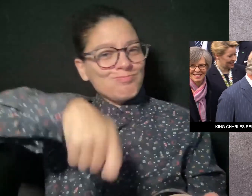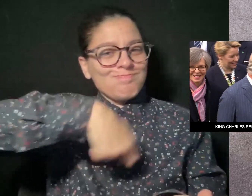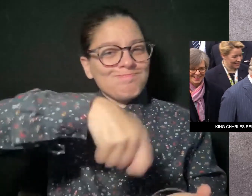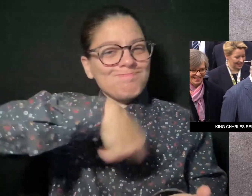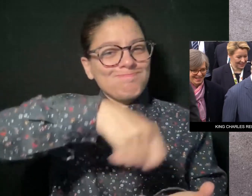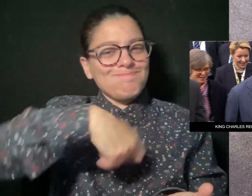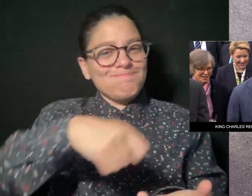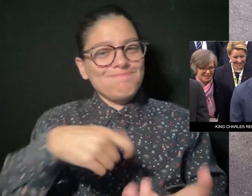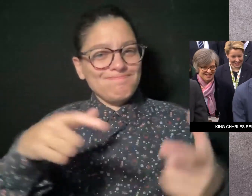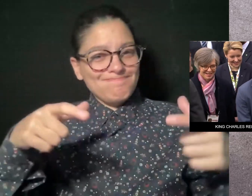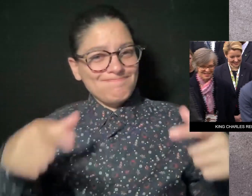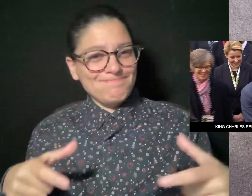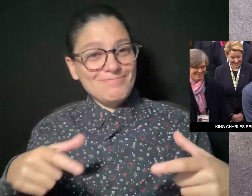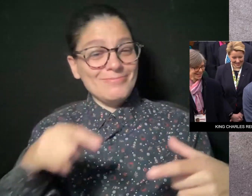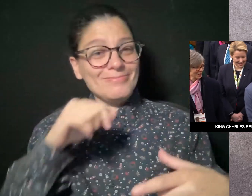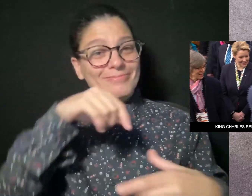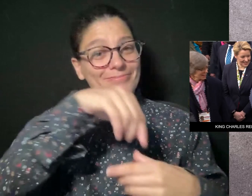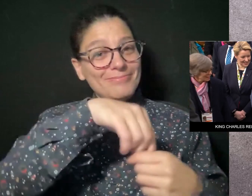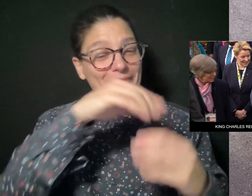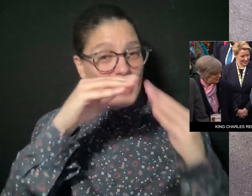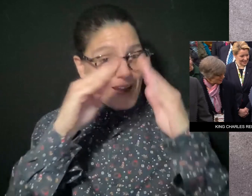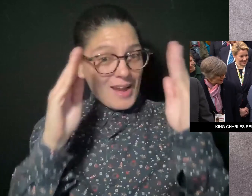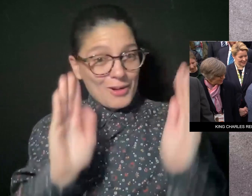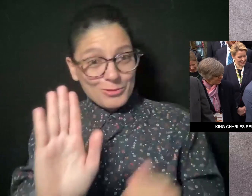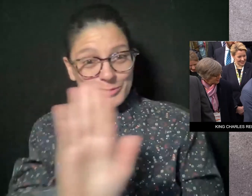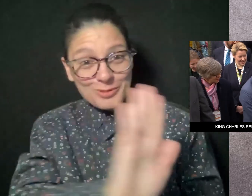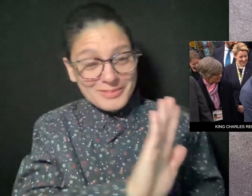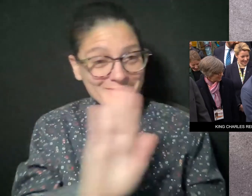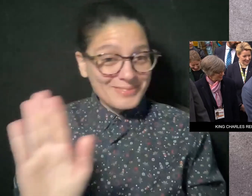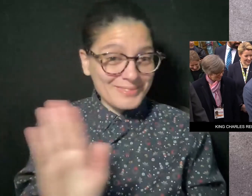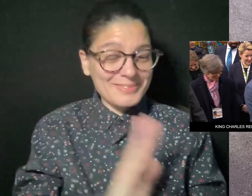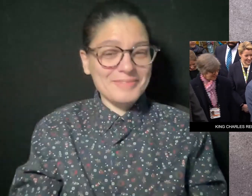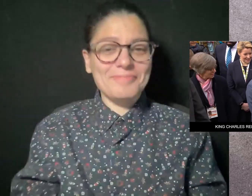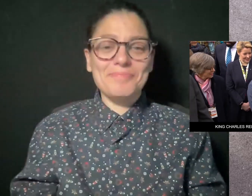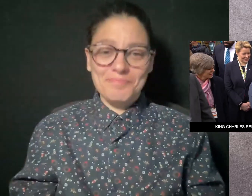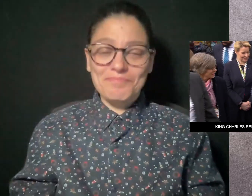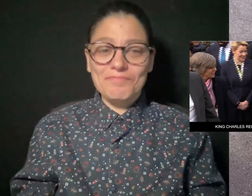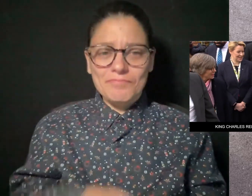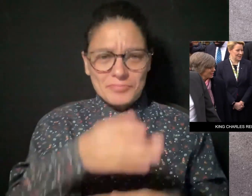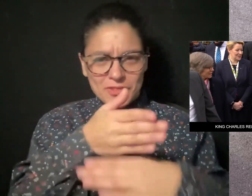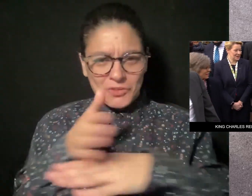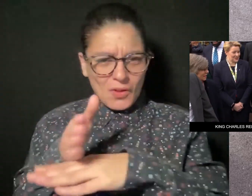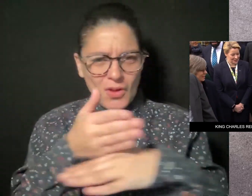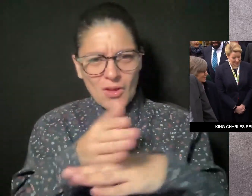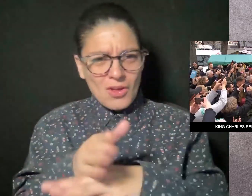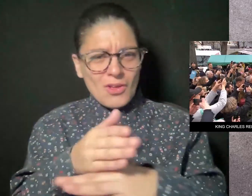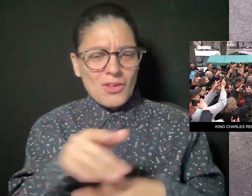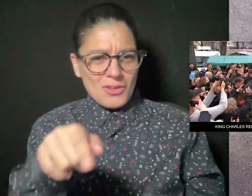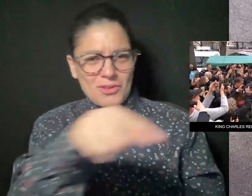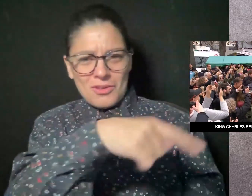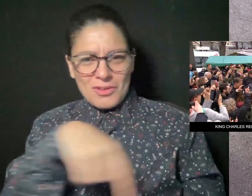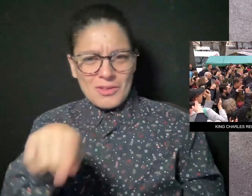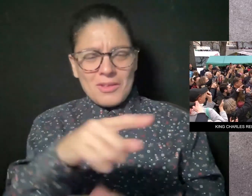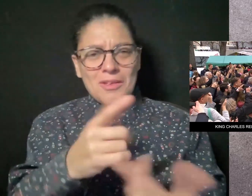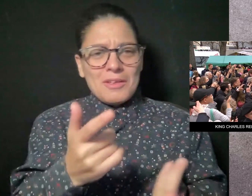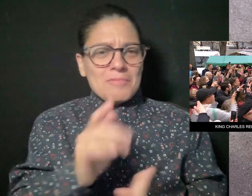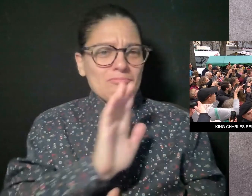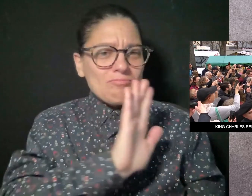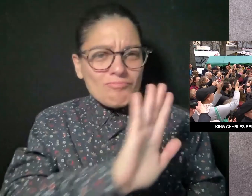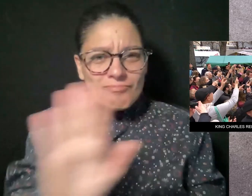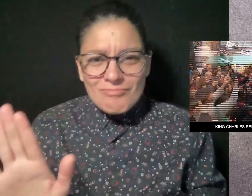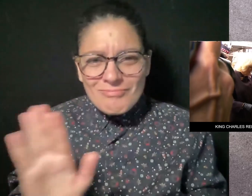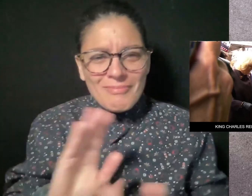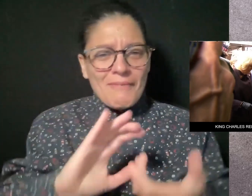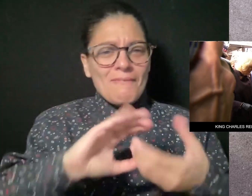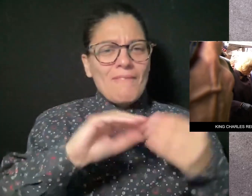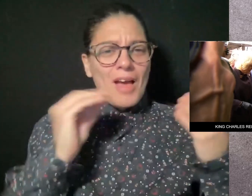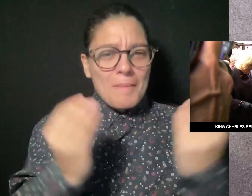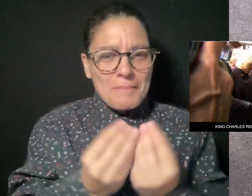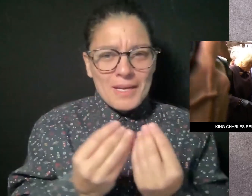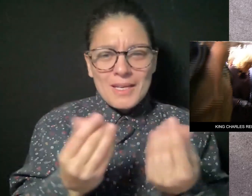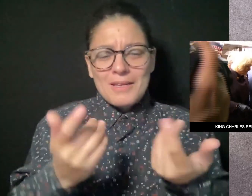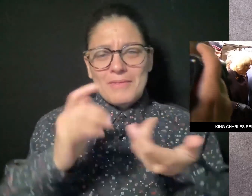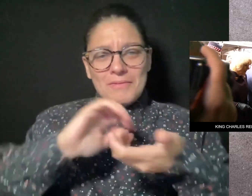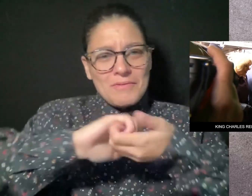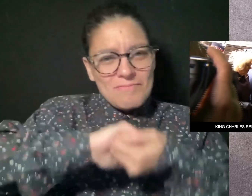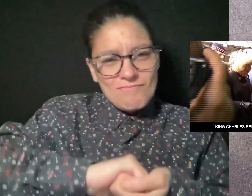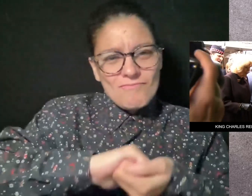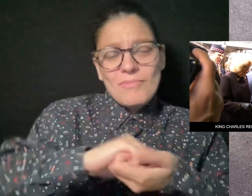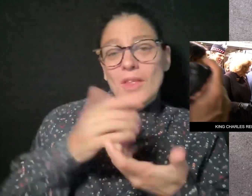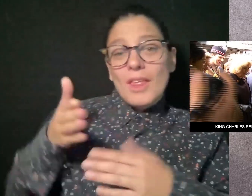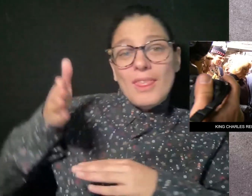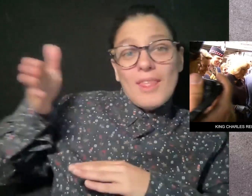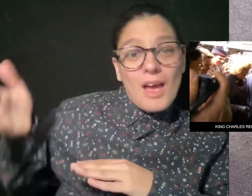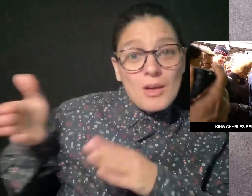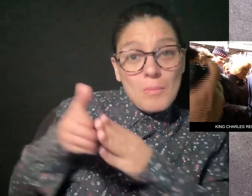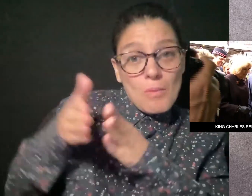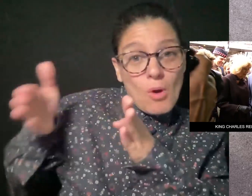at home then share it with family friends and neighbors